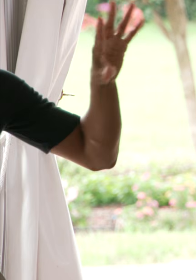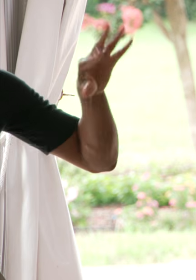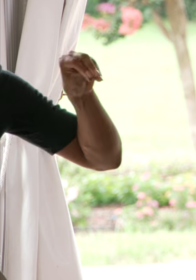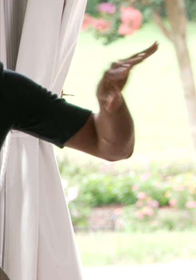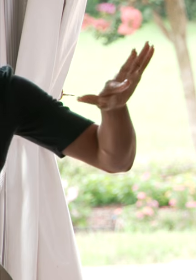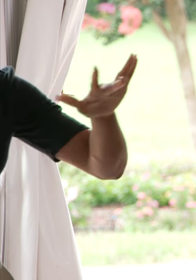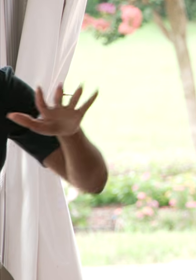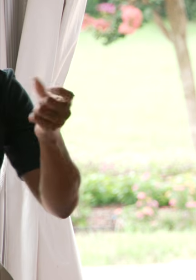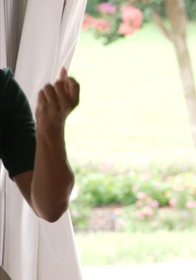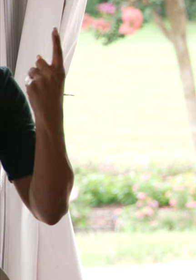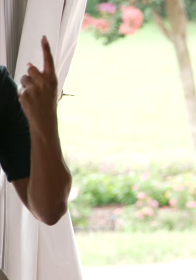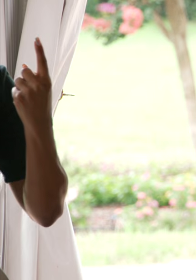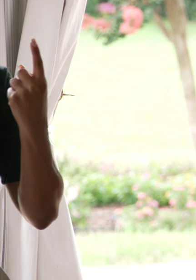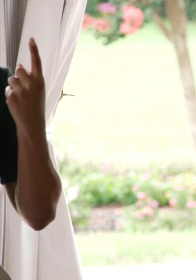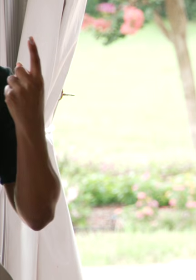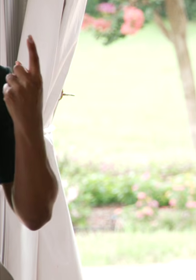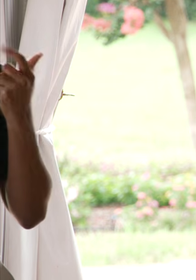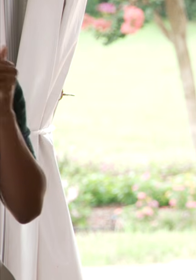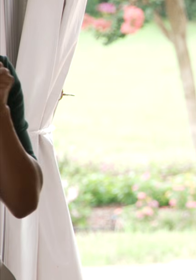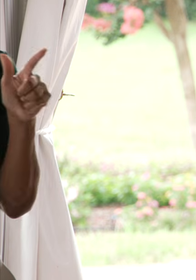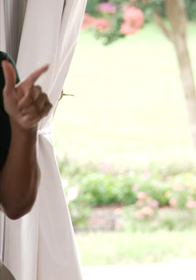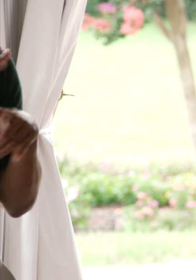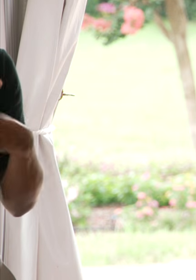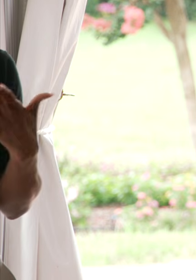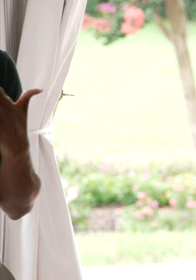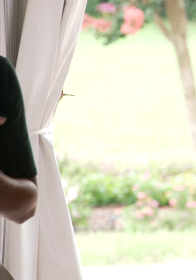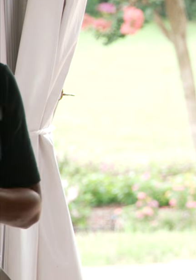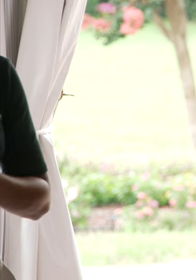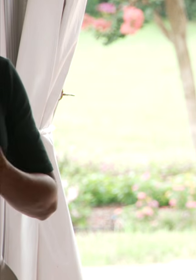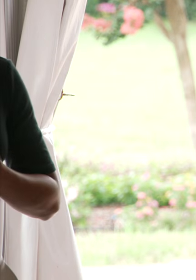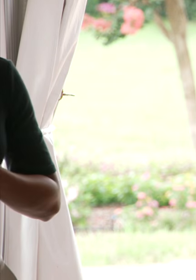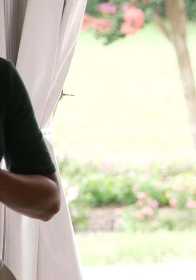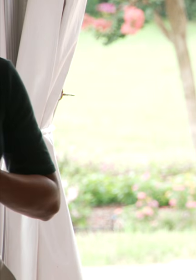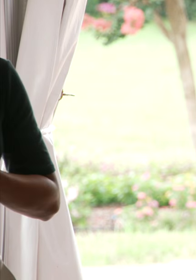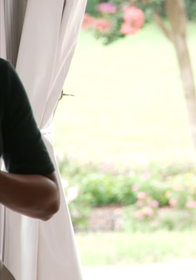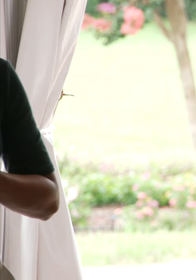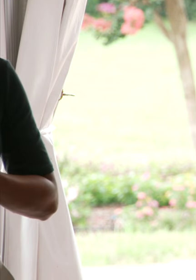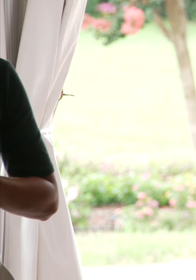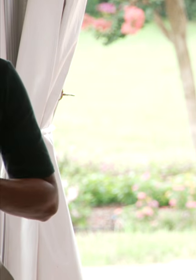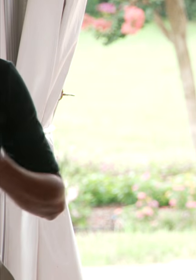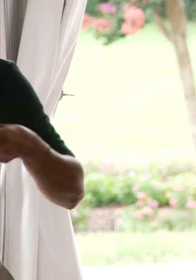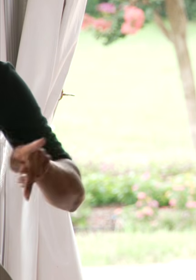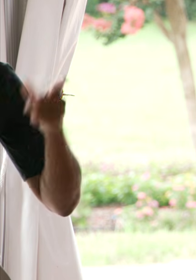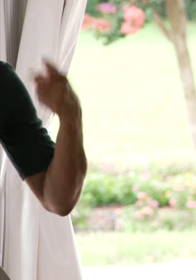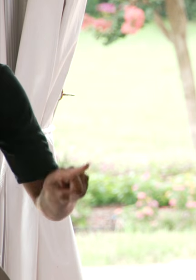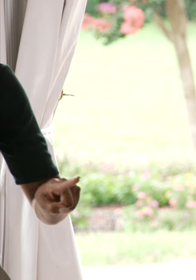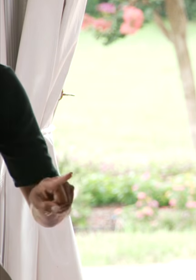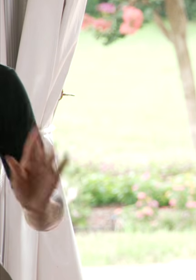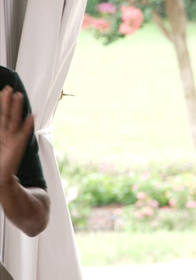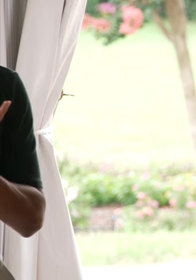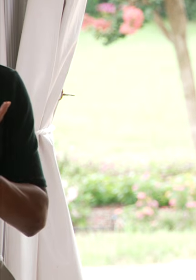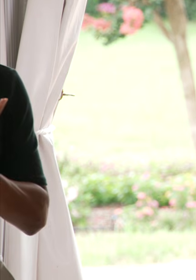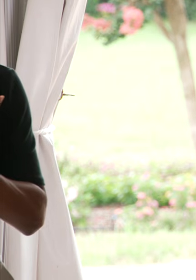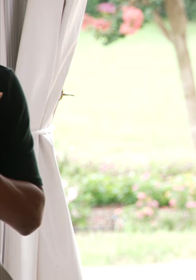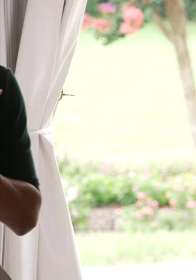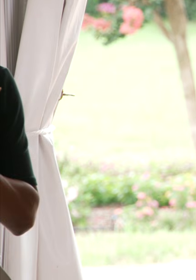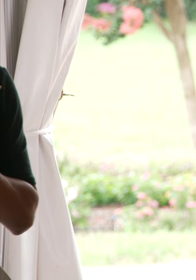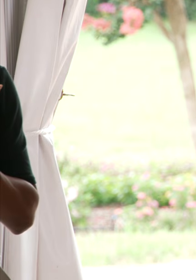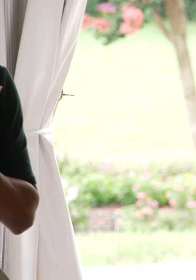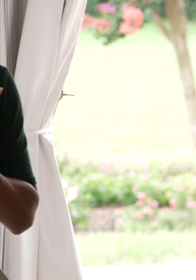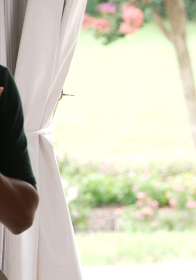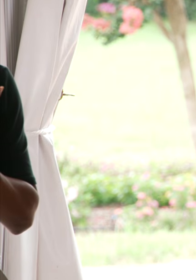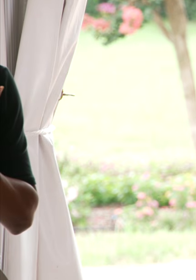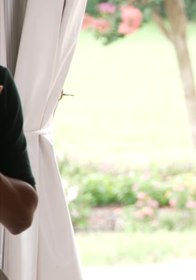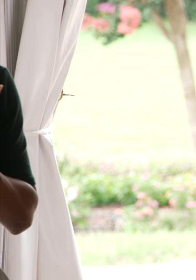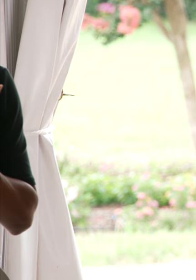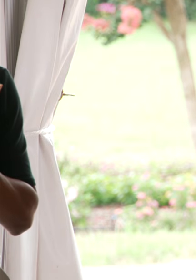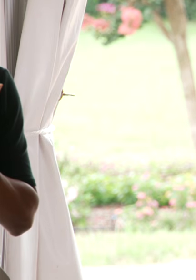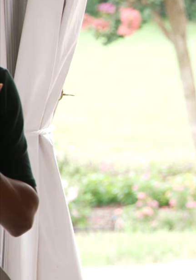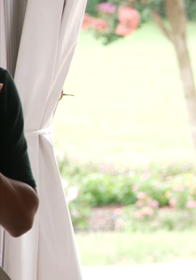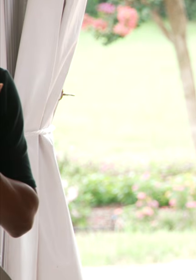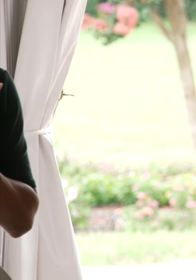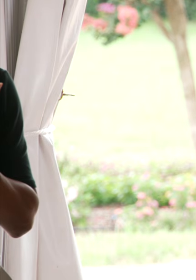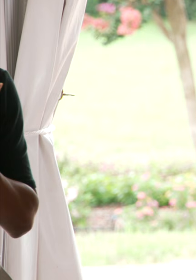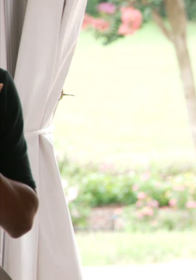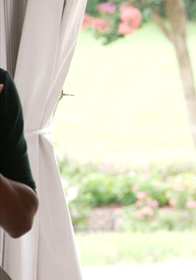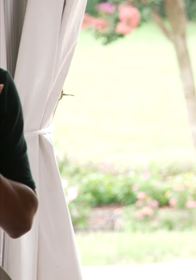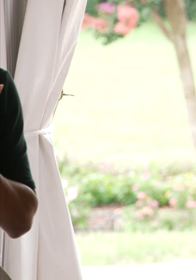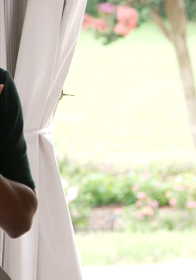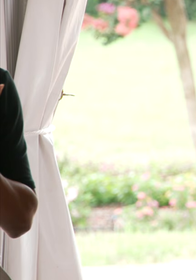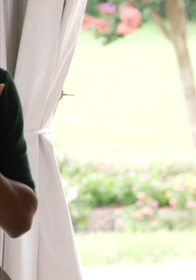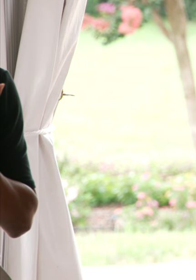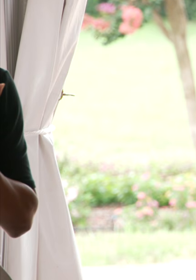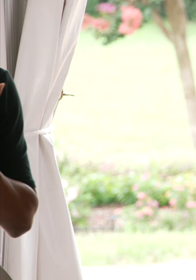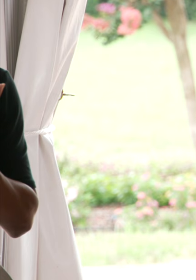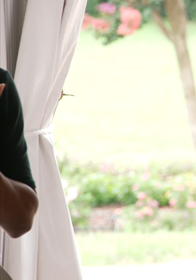each of us have a role to play in never allowing that to happen again. It is my prayer and reverent